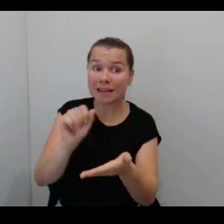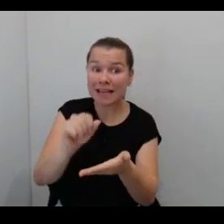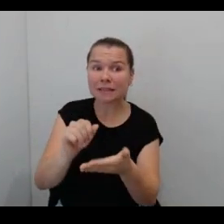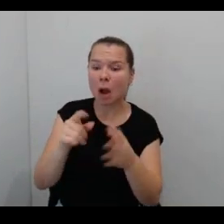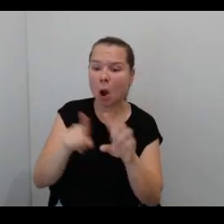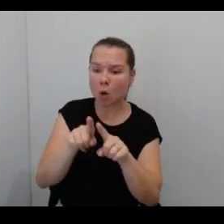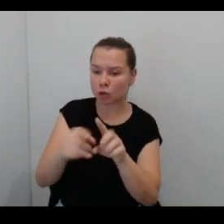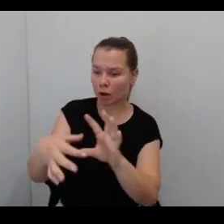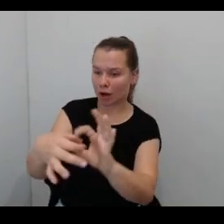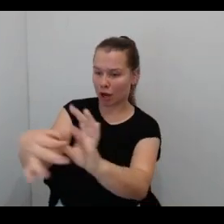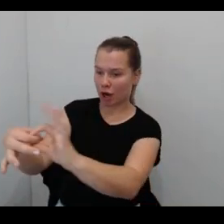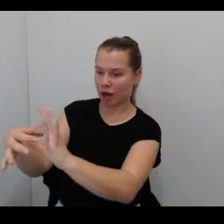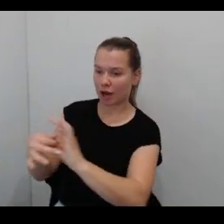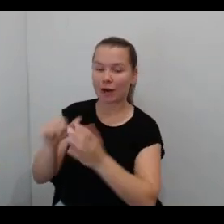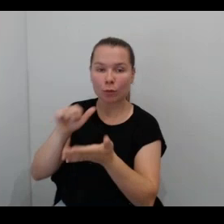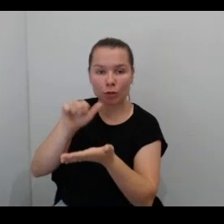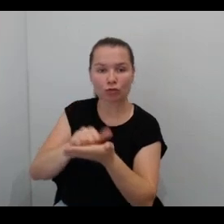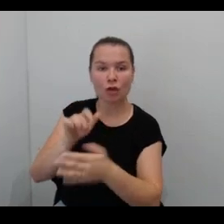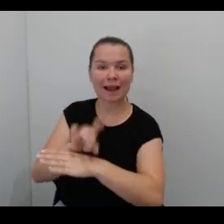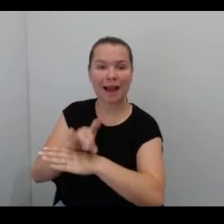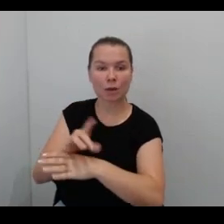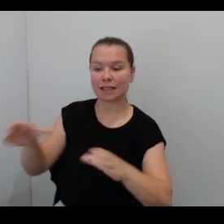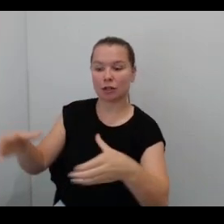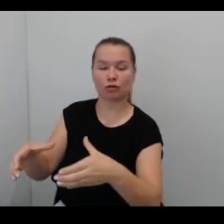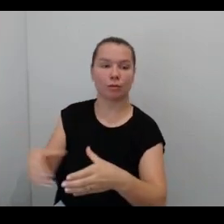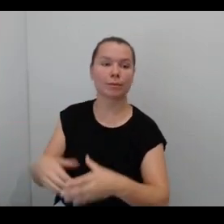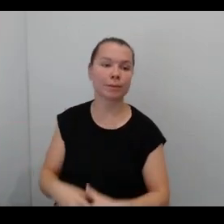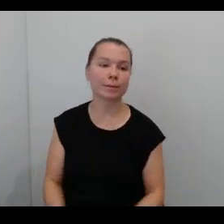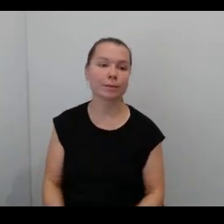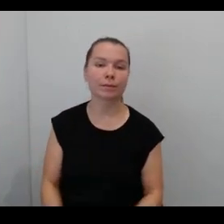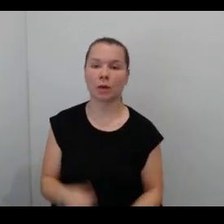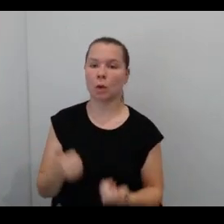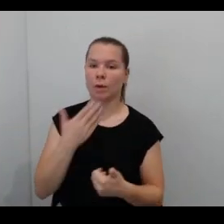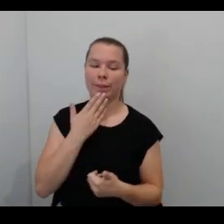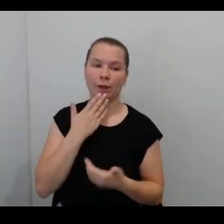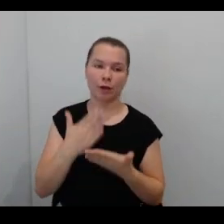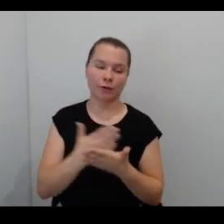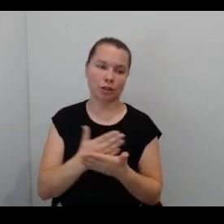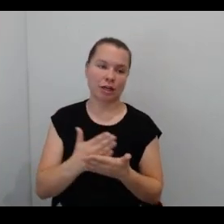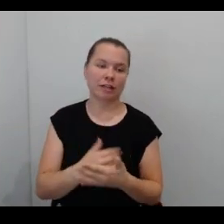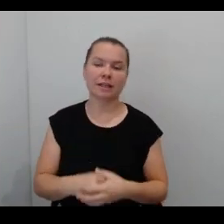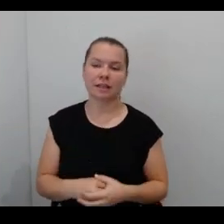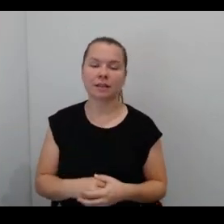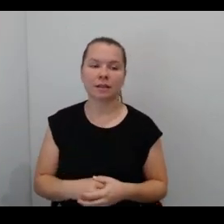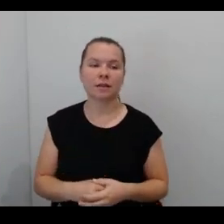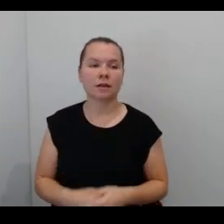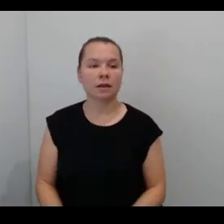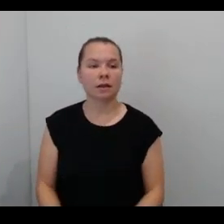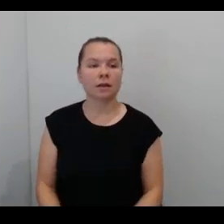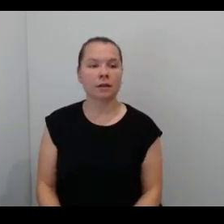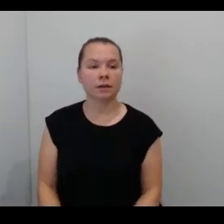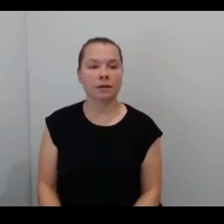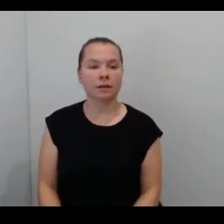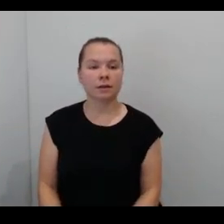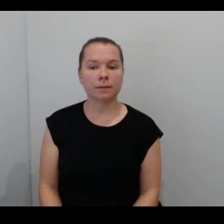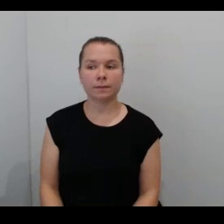Really important service they provide. That's great to know. Thank you for sharing that.